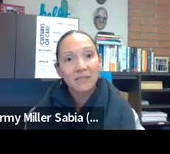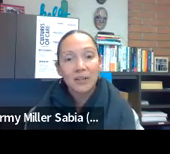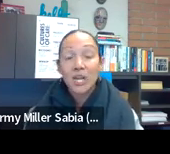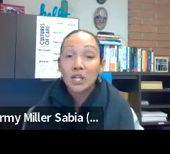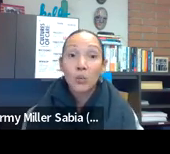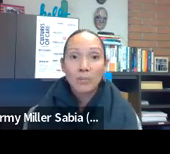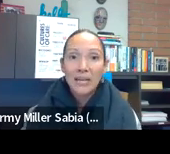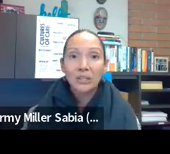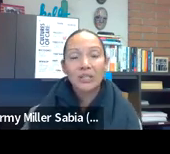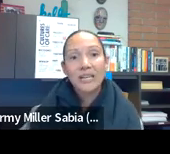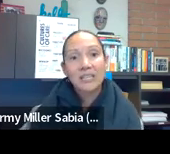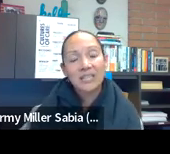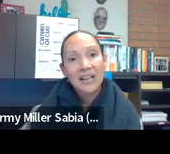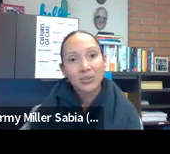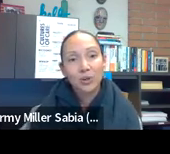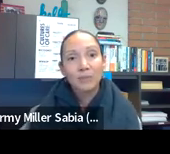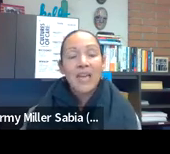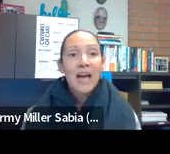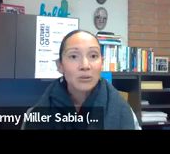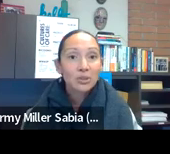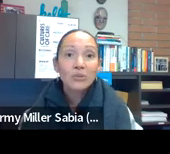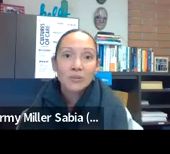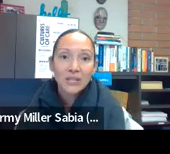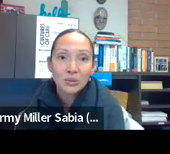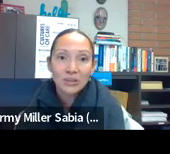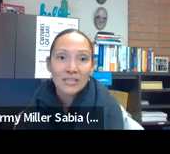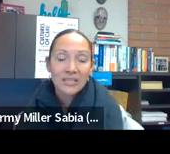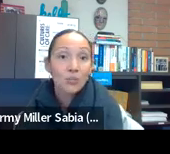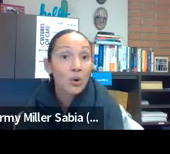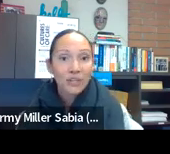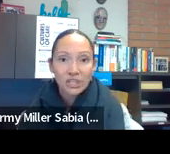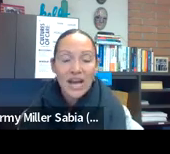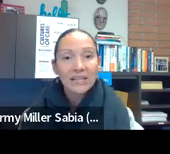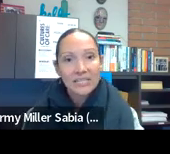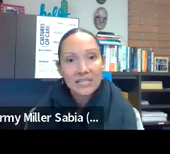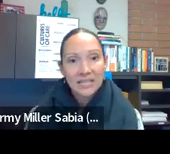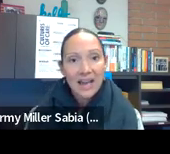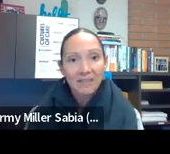You know what it might look like in the classroom, how students might utilize it, and what functionality does it have?